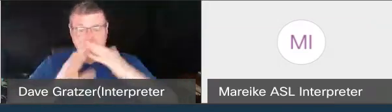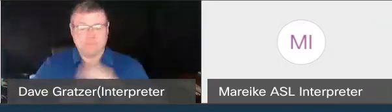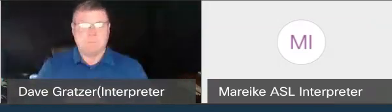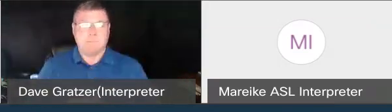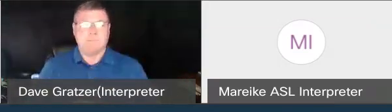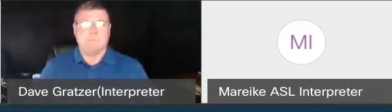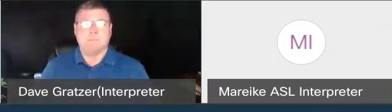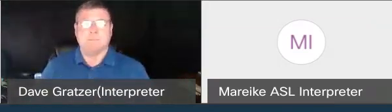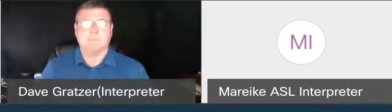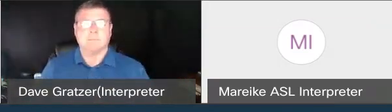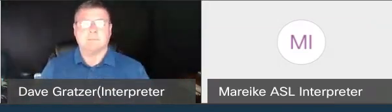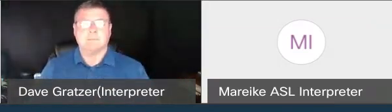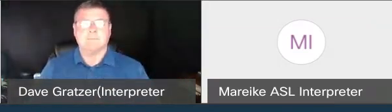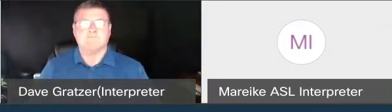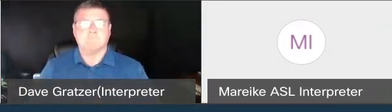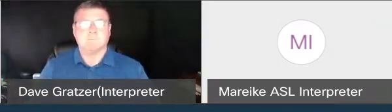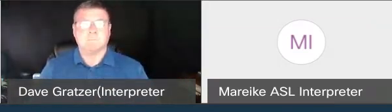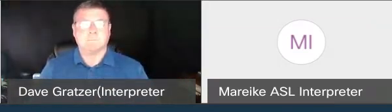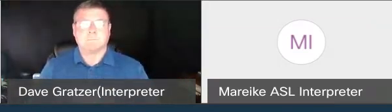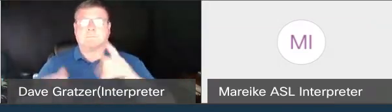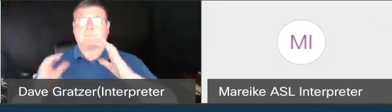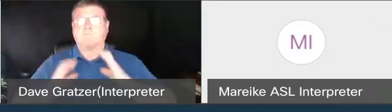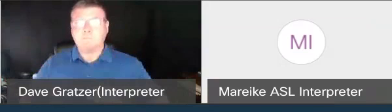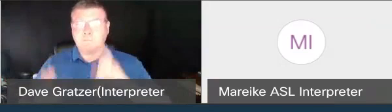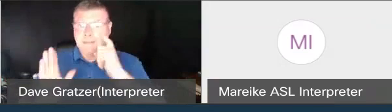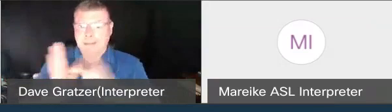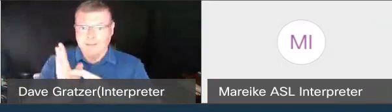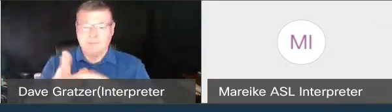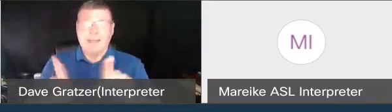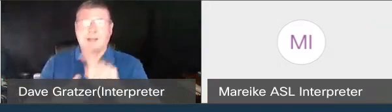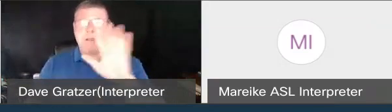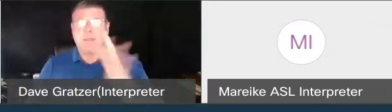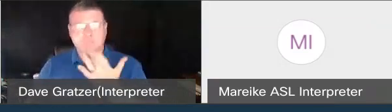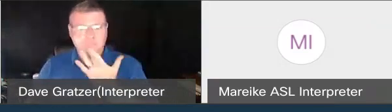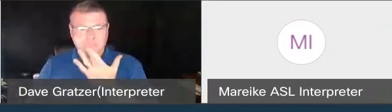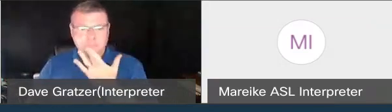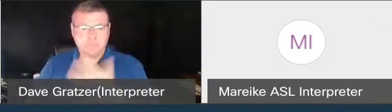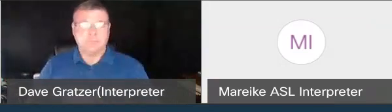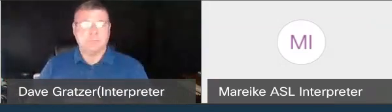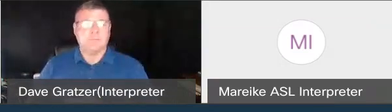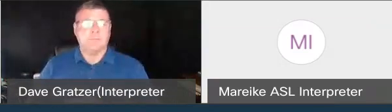So here's what our clients identified as their drug of choice. Once again, I've mentioned meth,